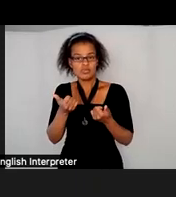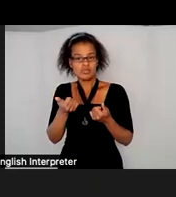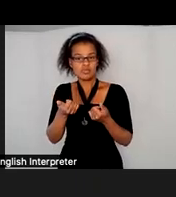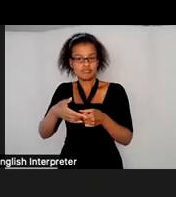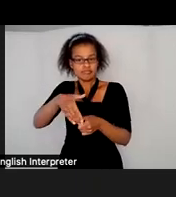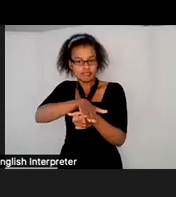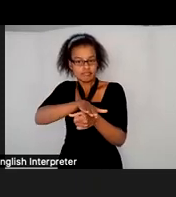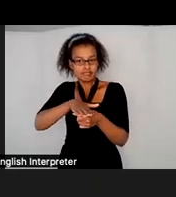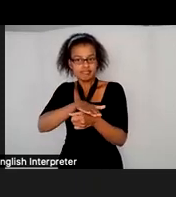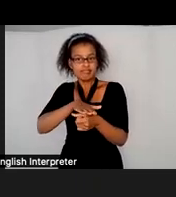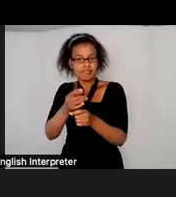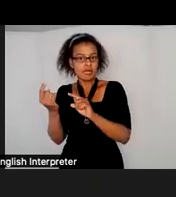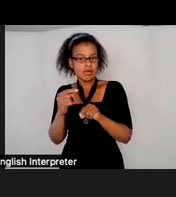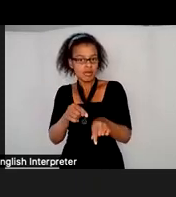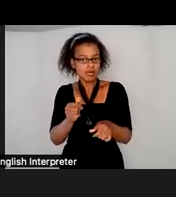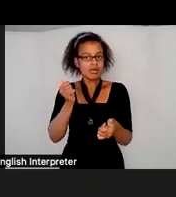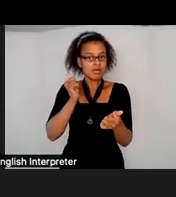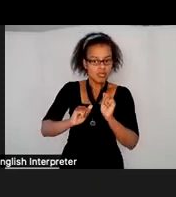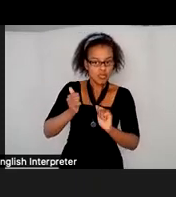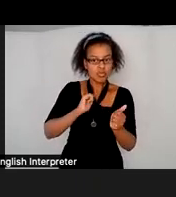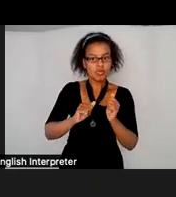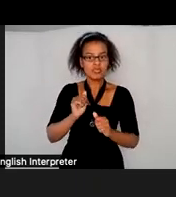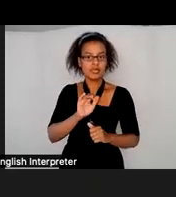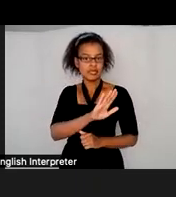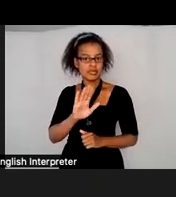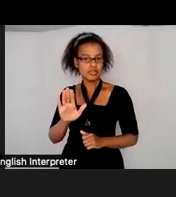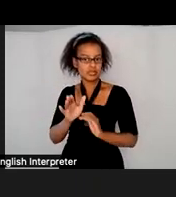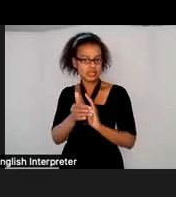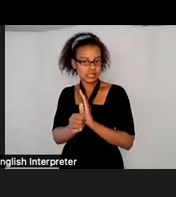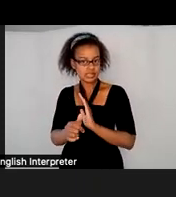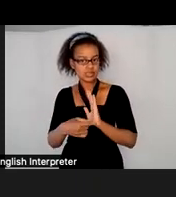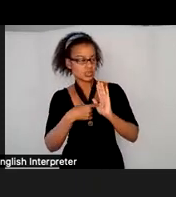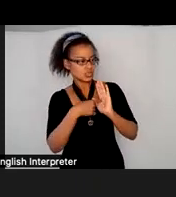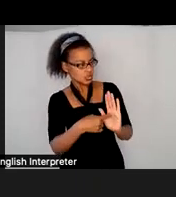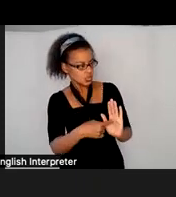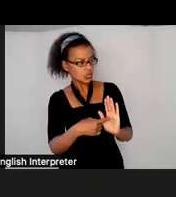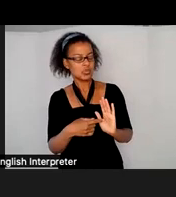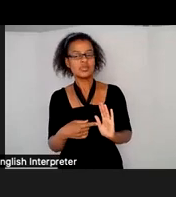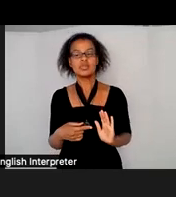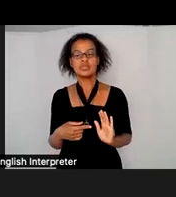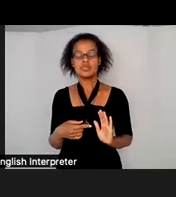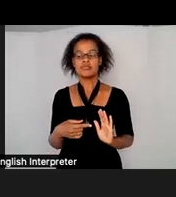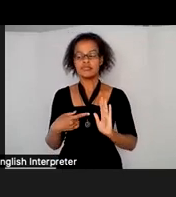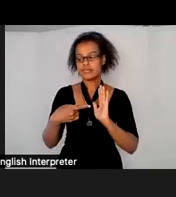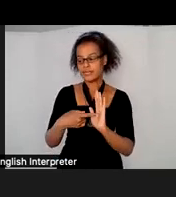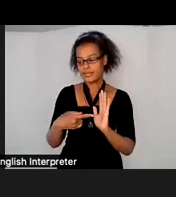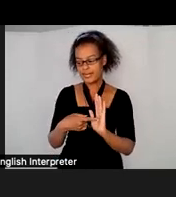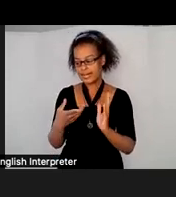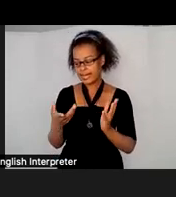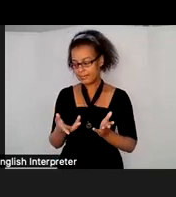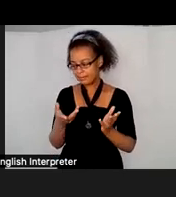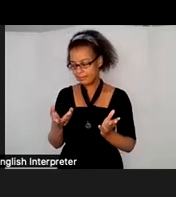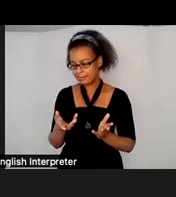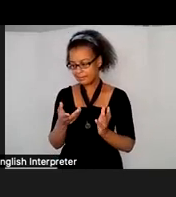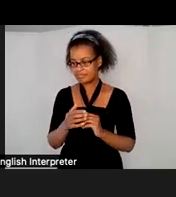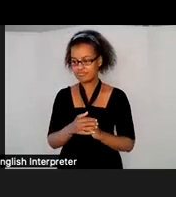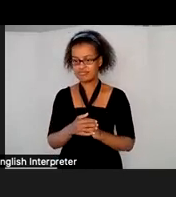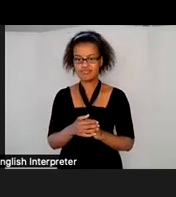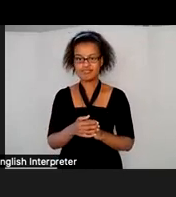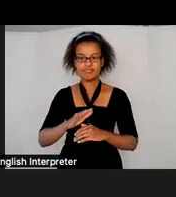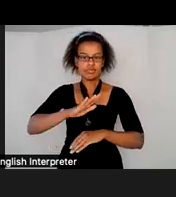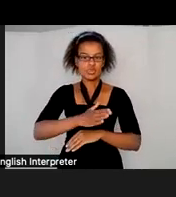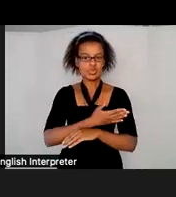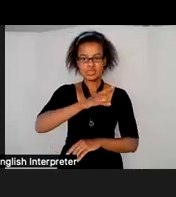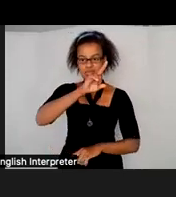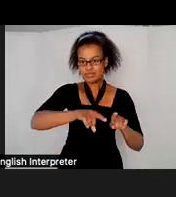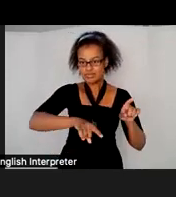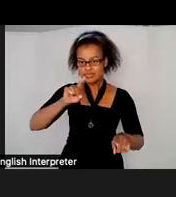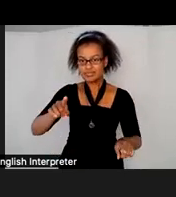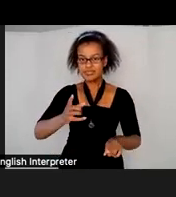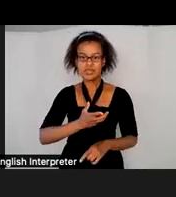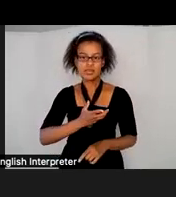showcasing their different talents from from different genres of music, poetry, and I'm